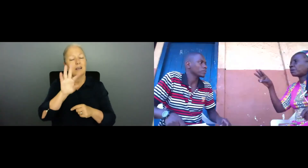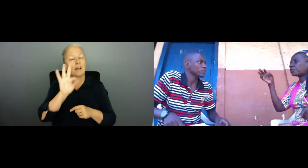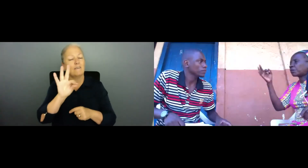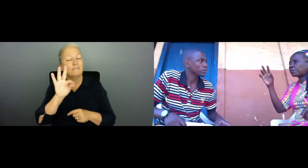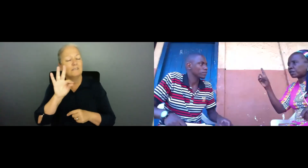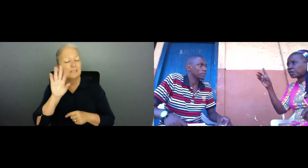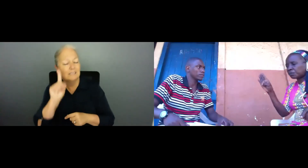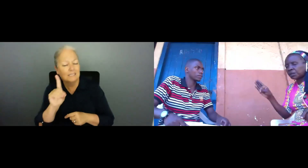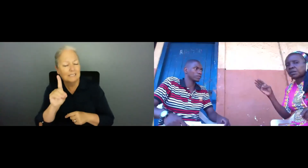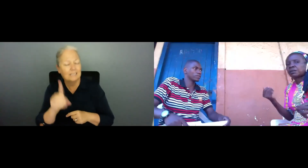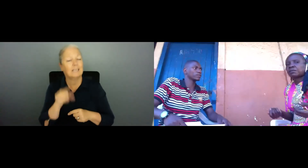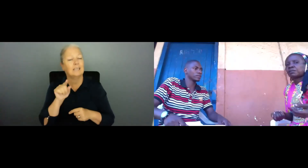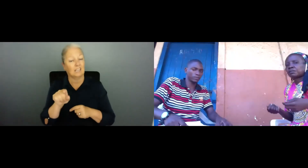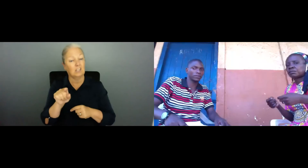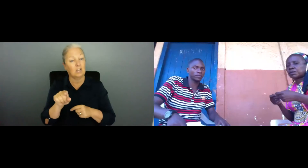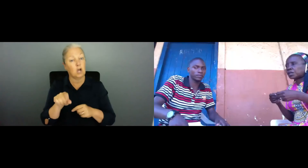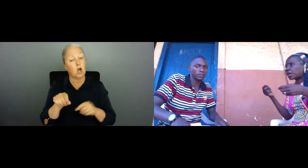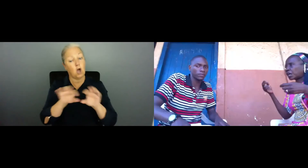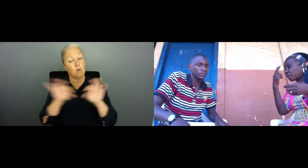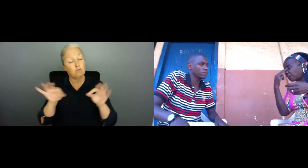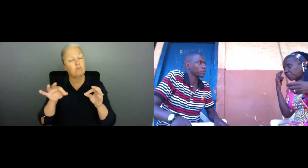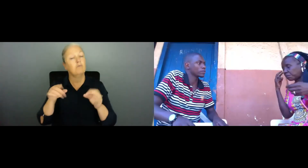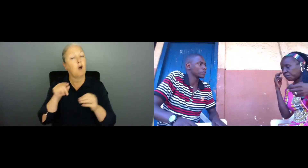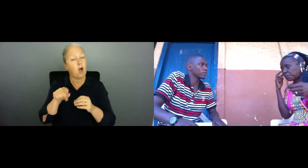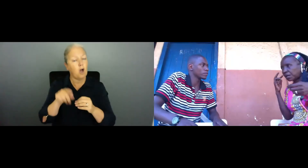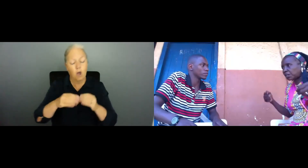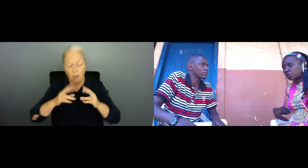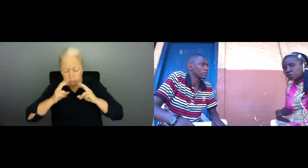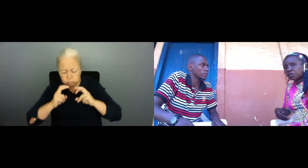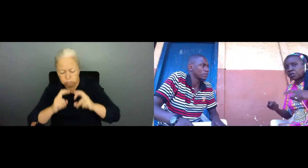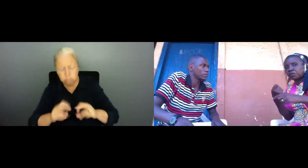of deafblind youth in marginalized communities in uganda uh kato we would